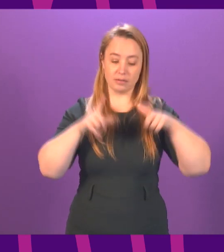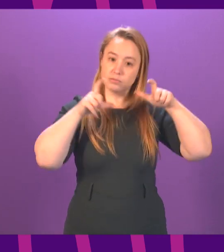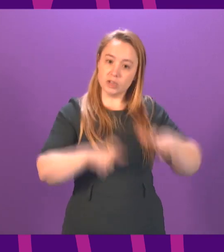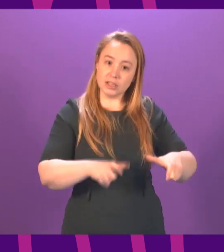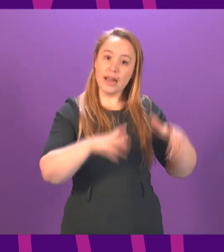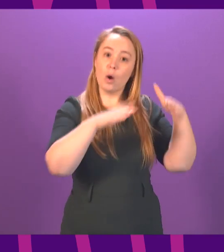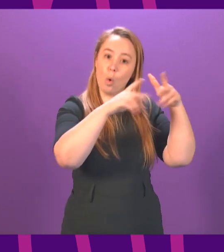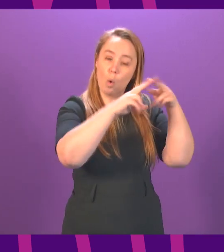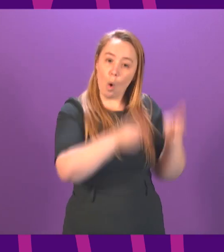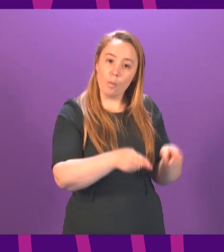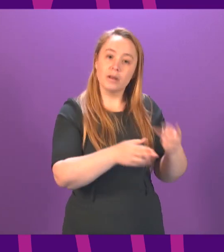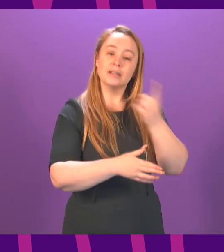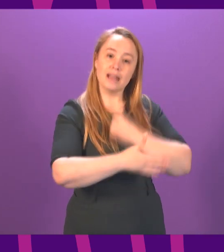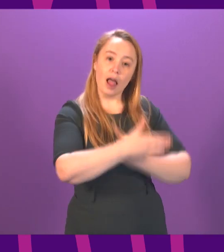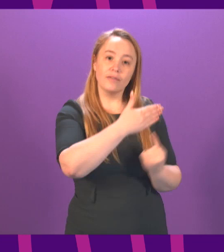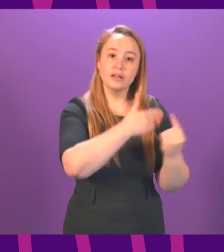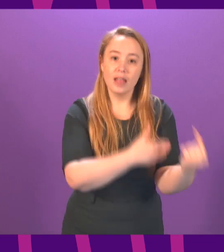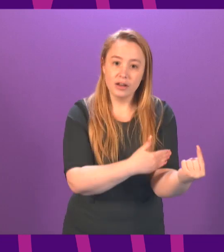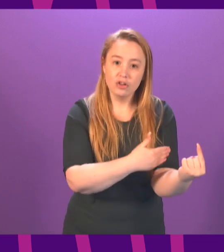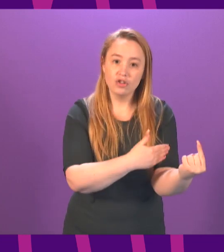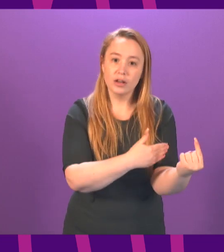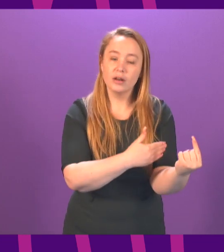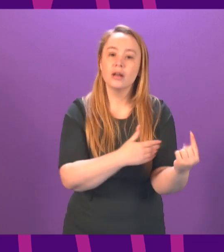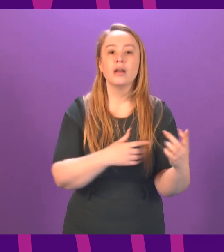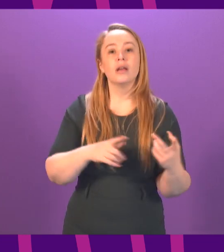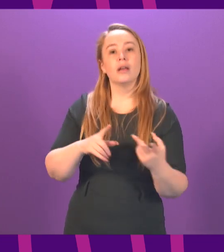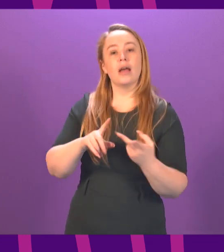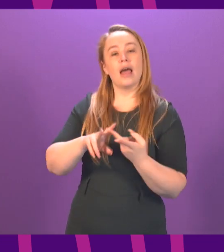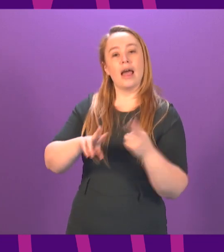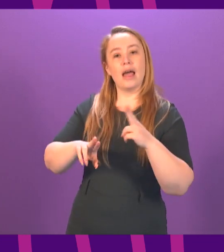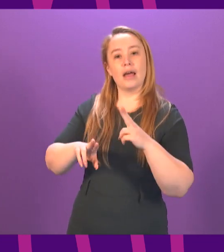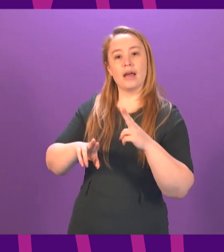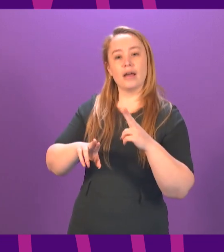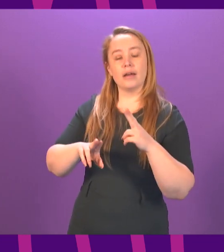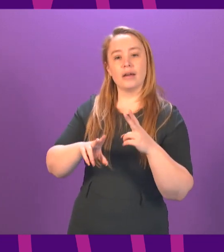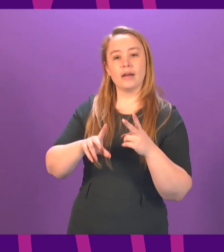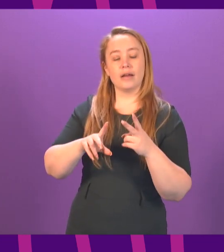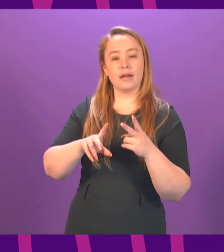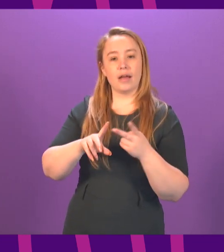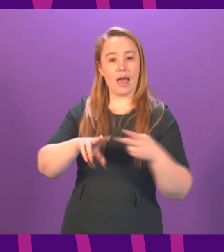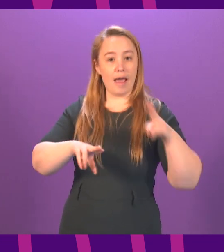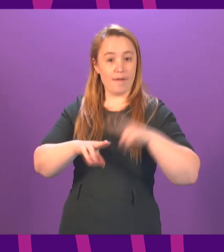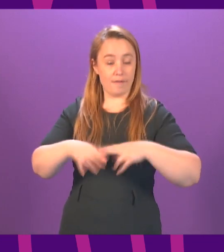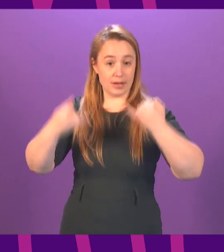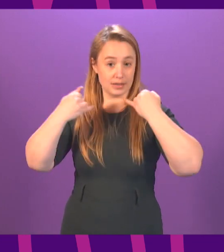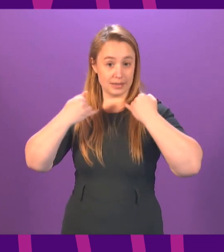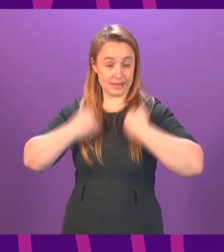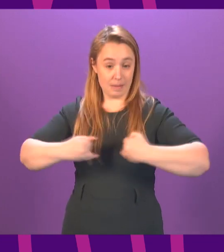their contacts can be contacted and told to isolate. The reason why the symptomatic cases are